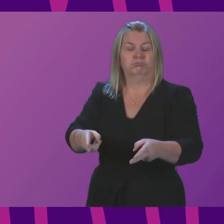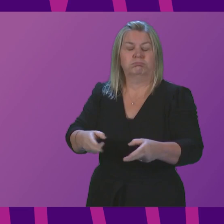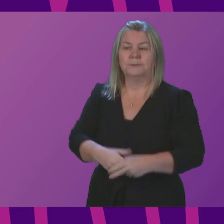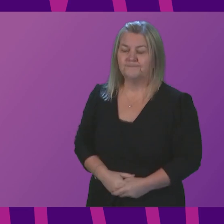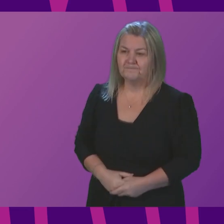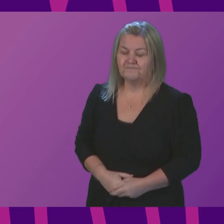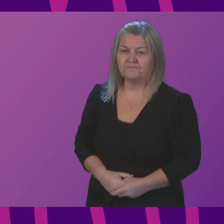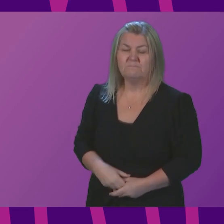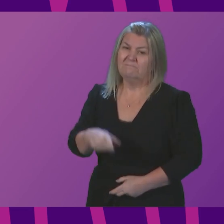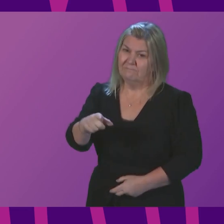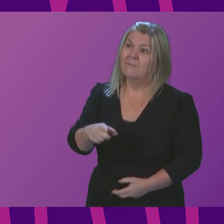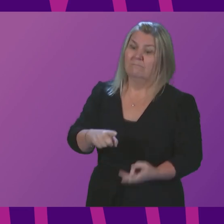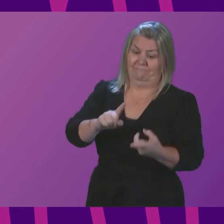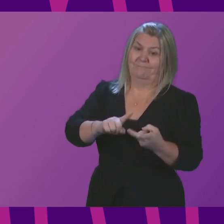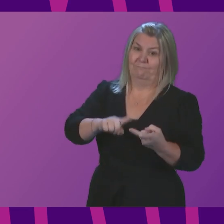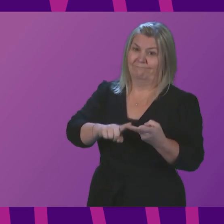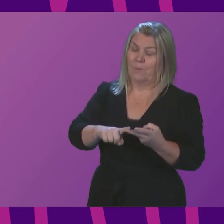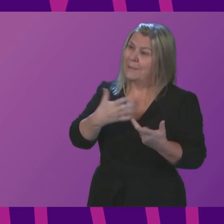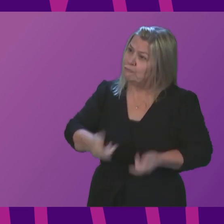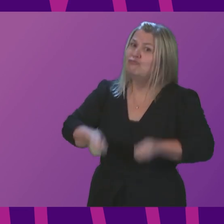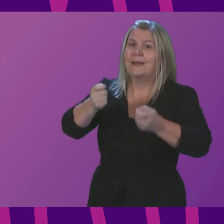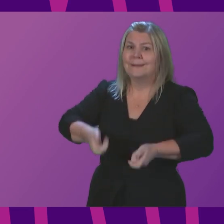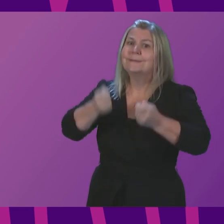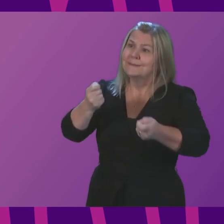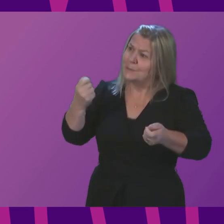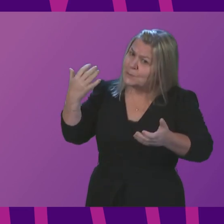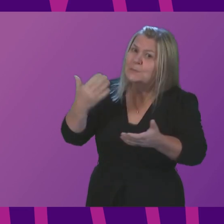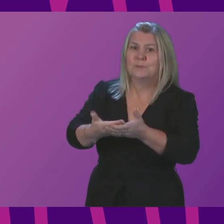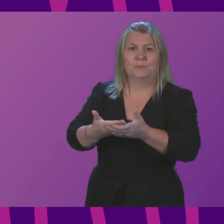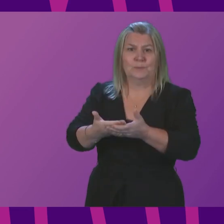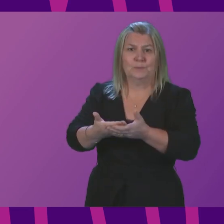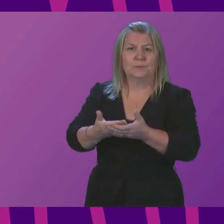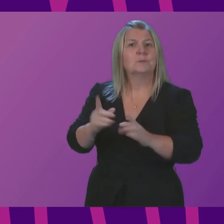Another tragic loss of life that we have raised numerous times in the chamber is that of Michelle